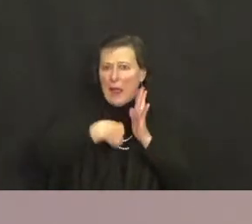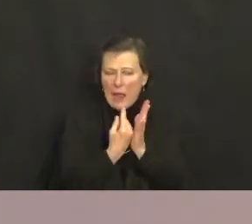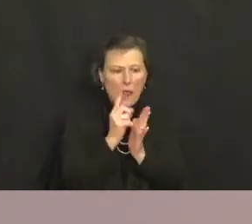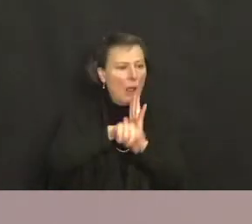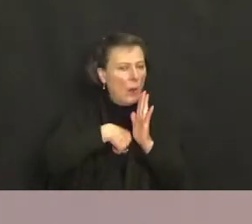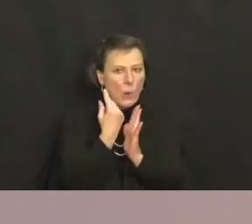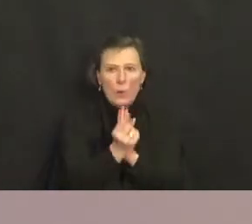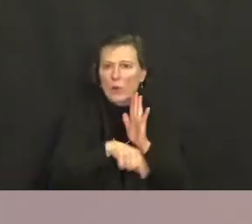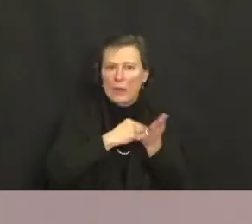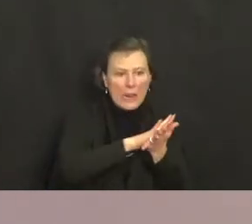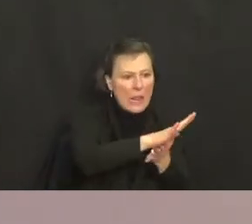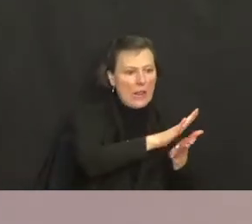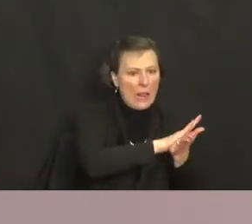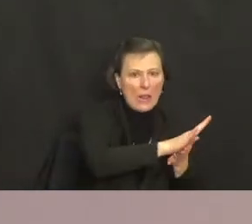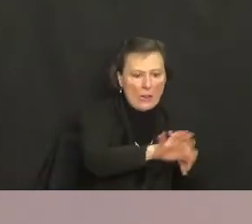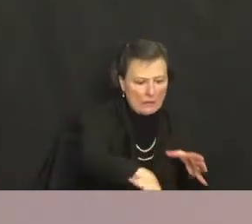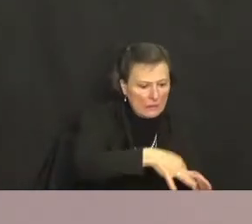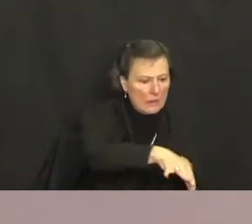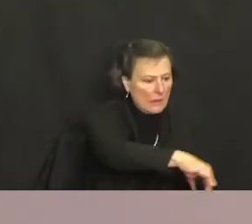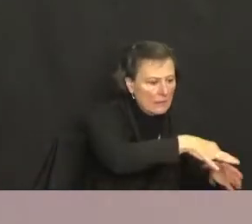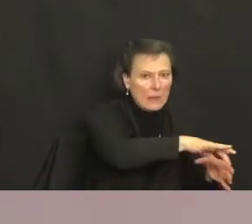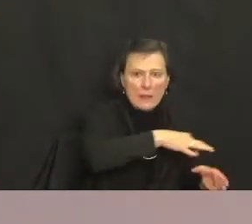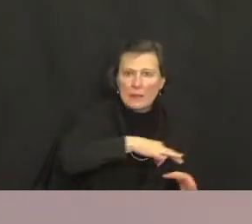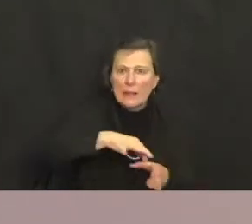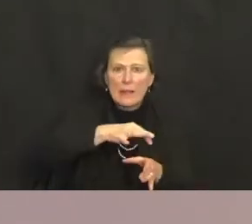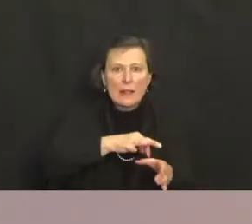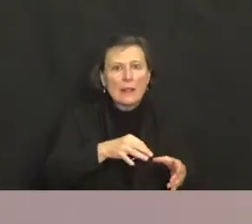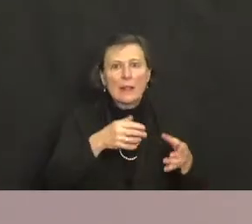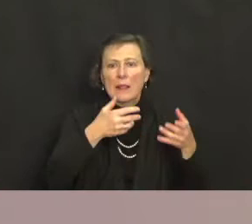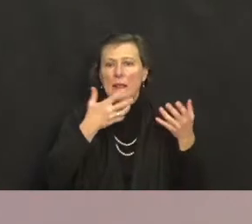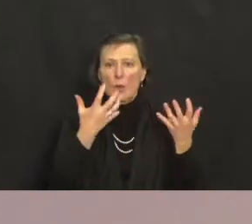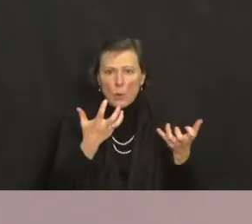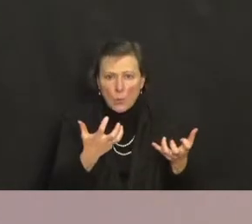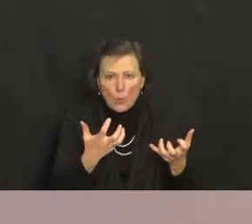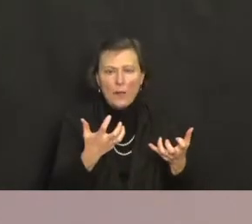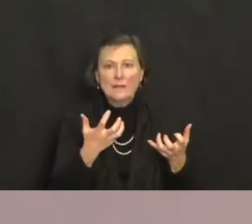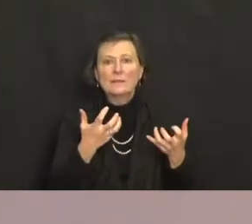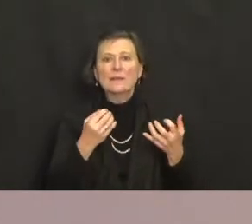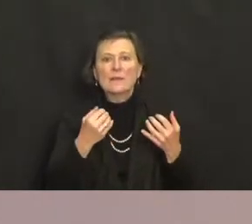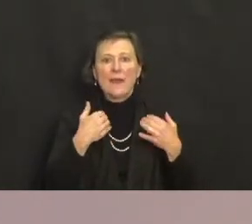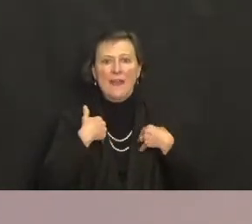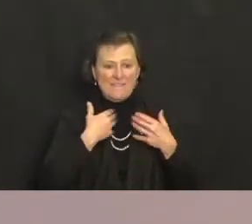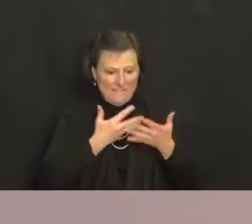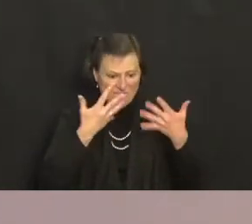He wanted to clean it up so that the sun would not rise on the trash and the destructive